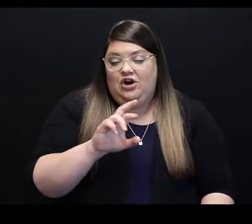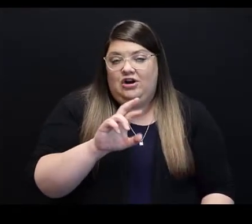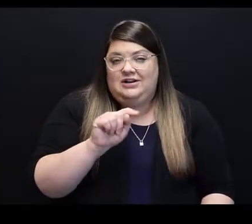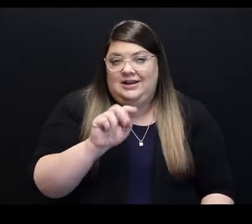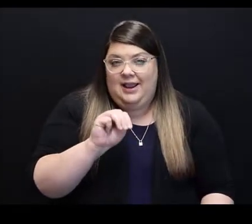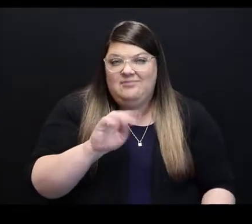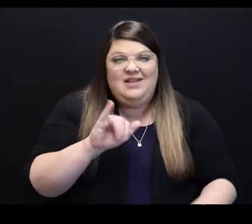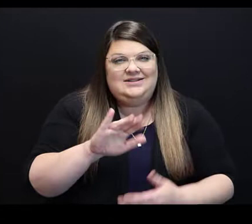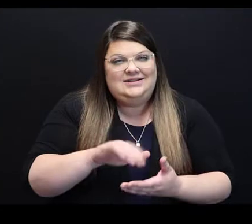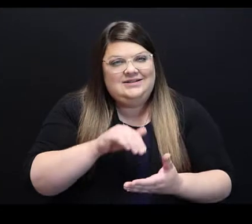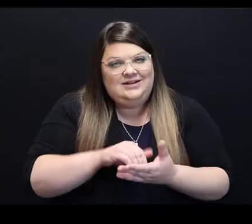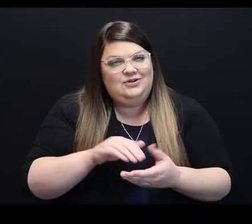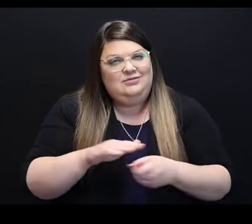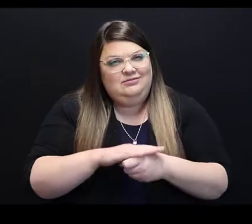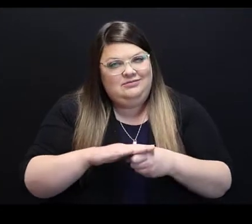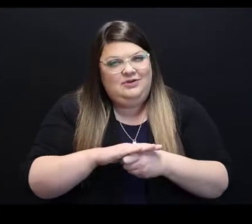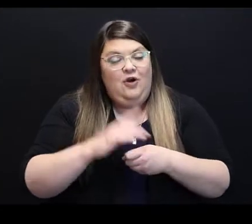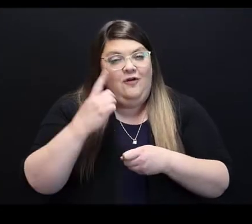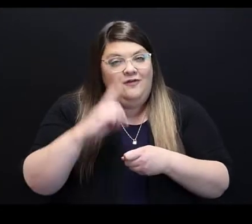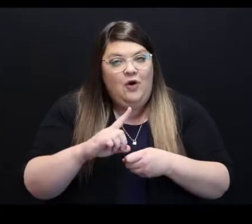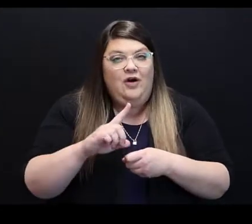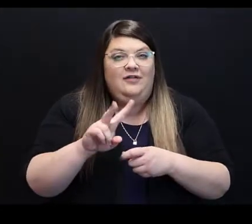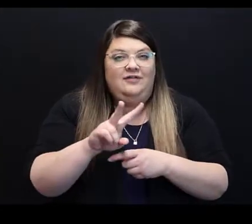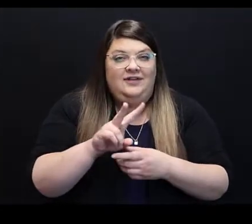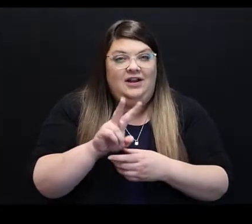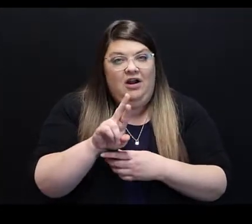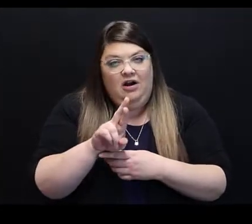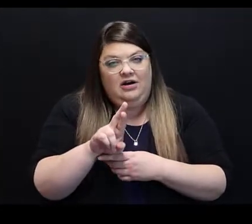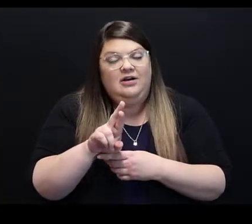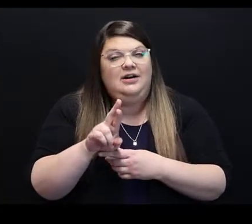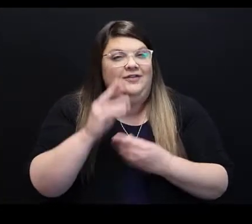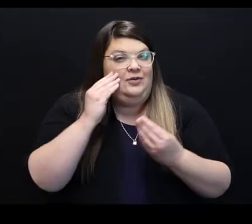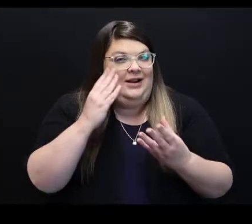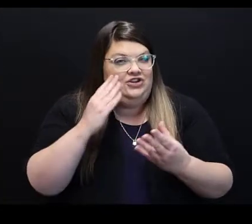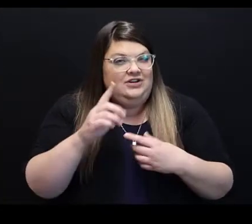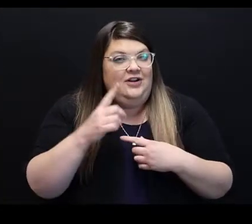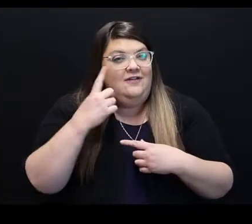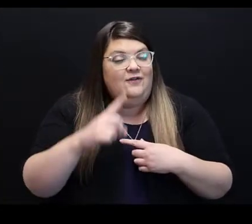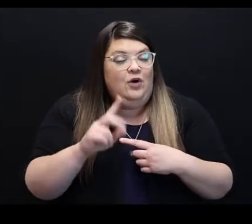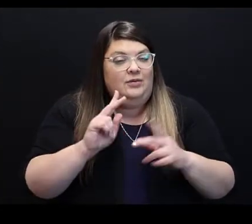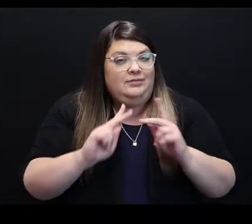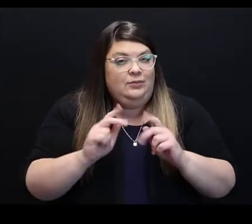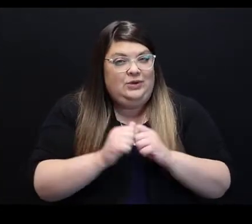clearinghouse for vocational rehabilitation information for individuals with disabilities